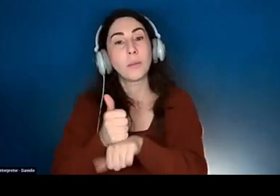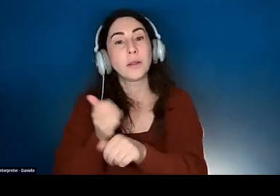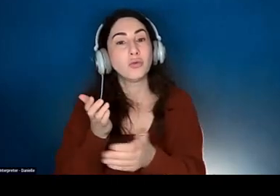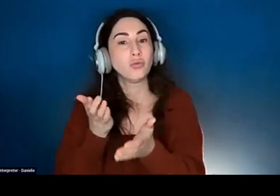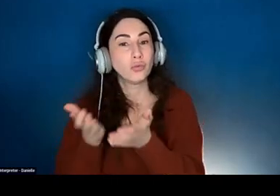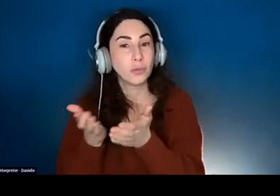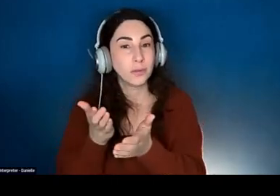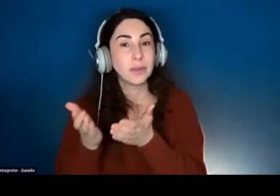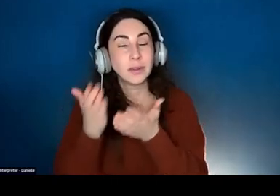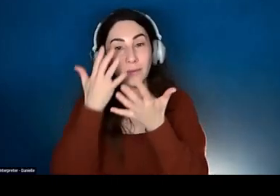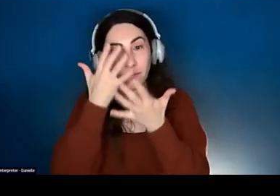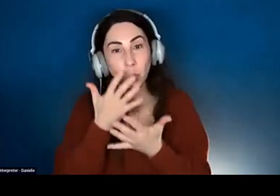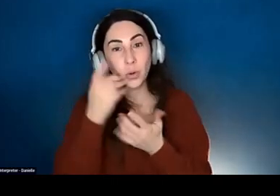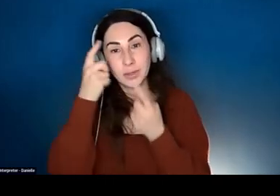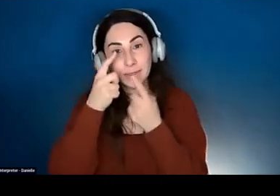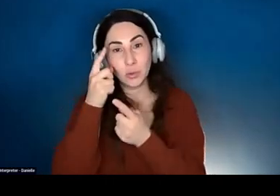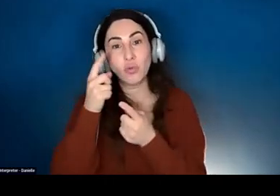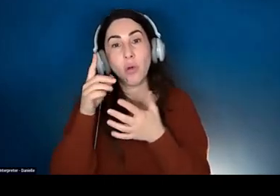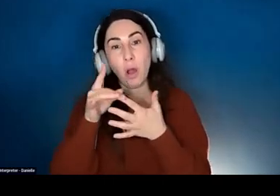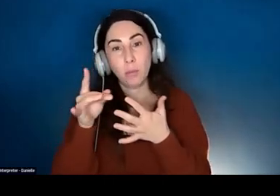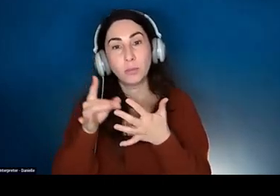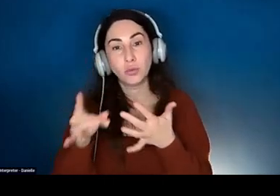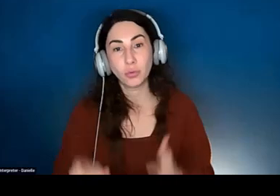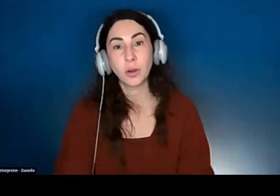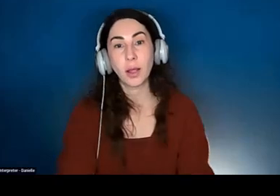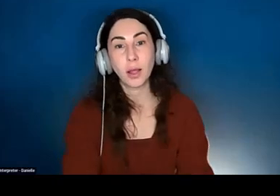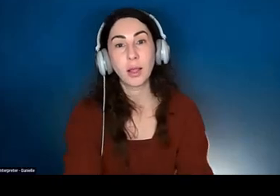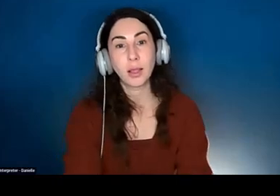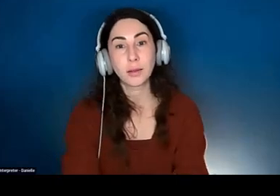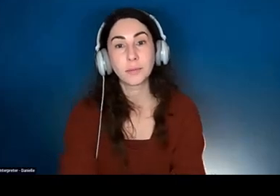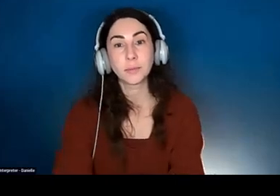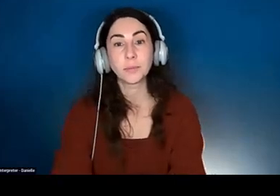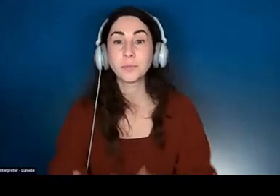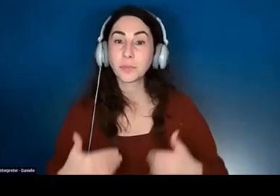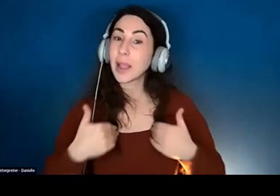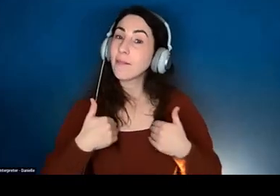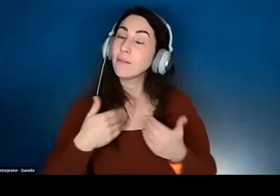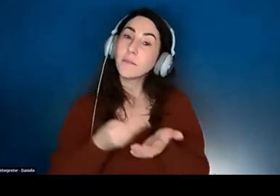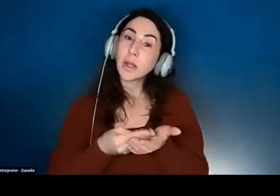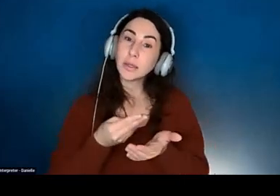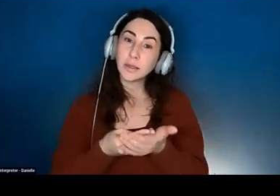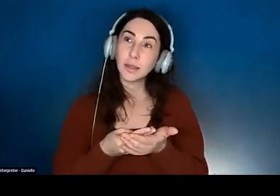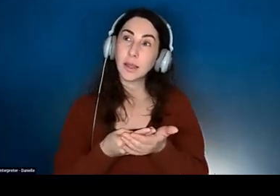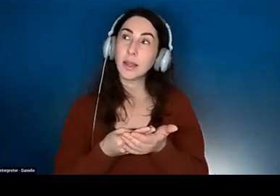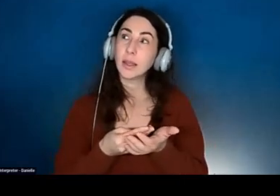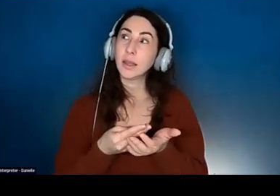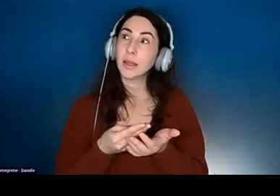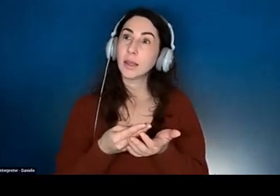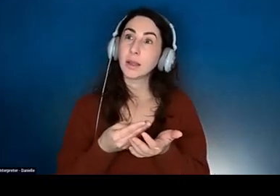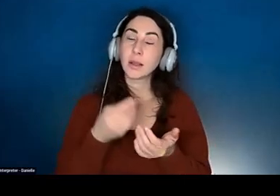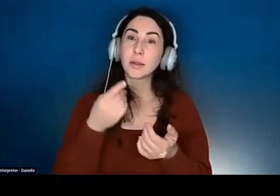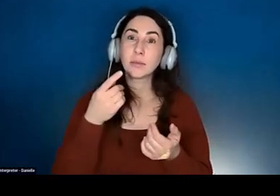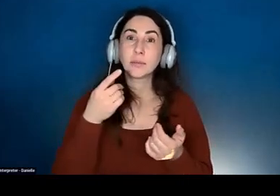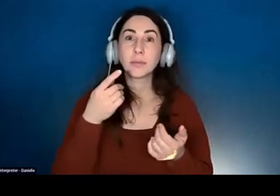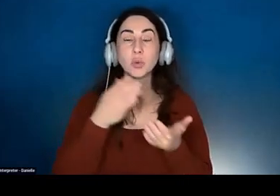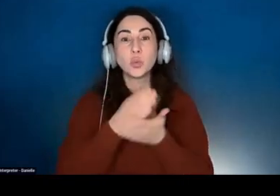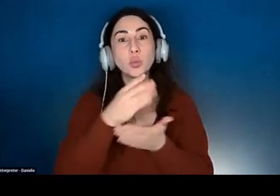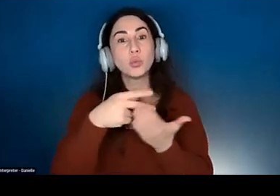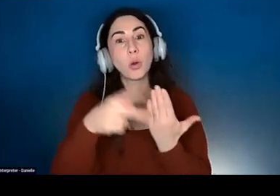optional. So having funding through programs like MFP is